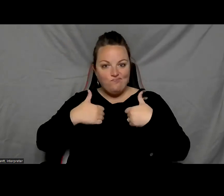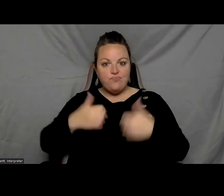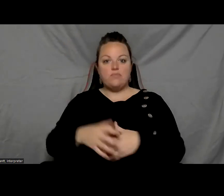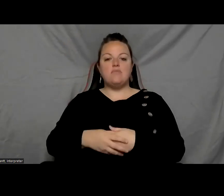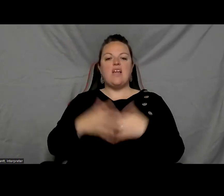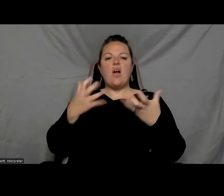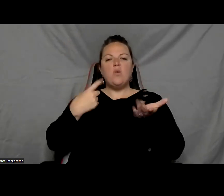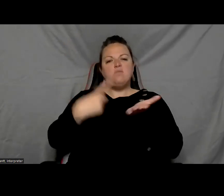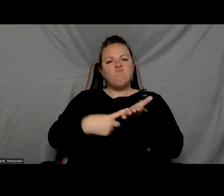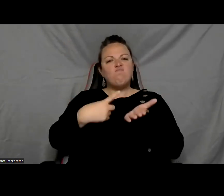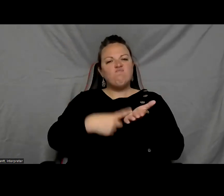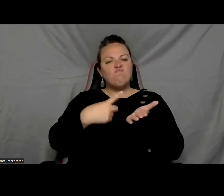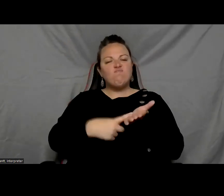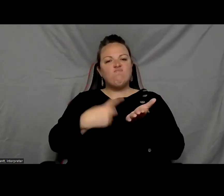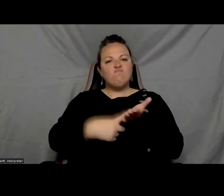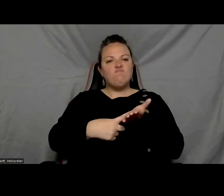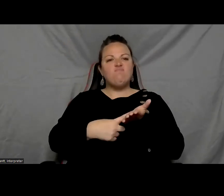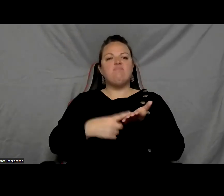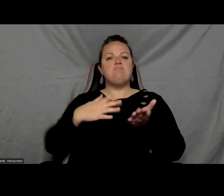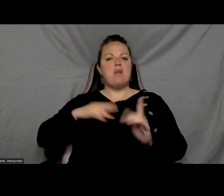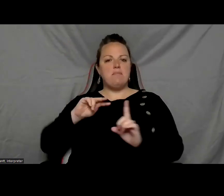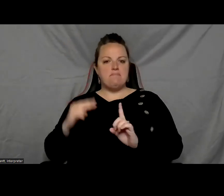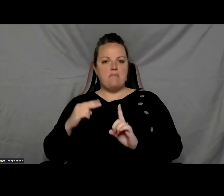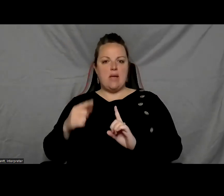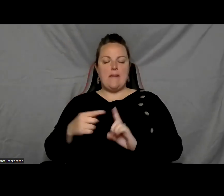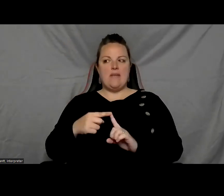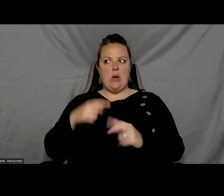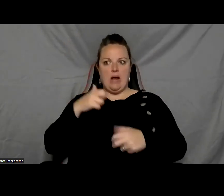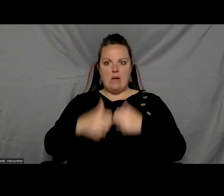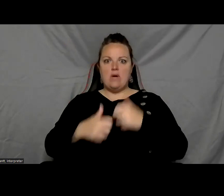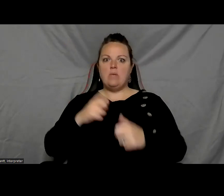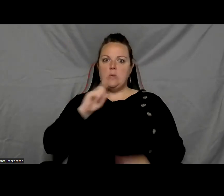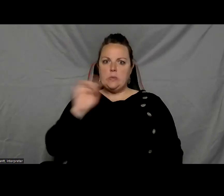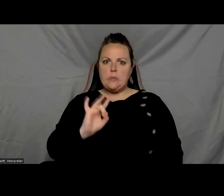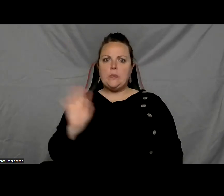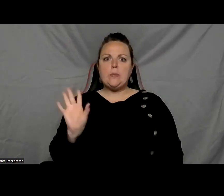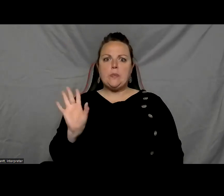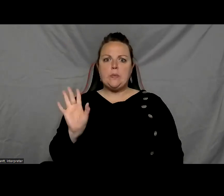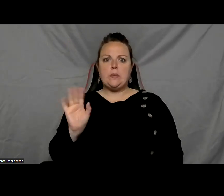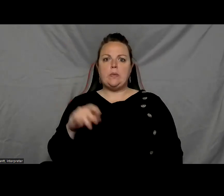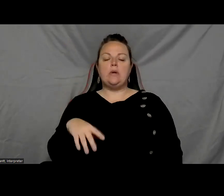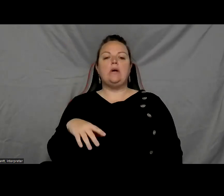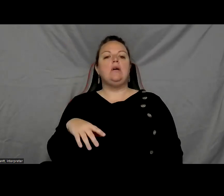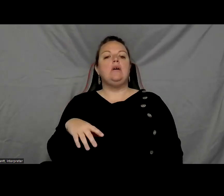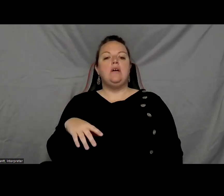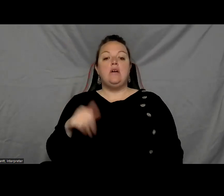to you about a very growing disturbing issue that we have all been noticing today.